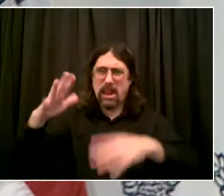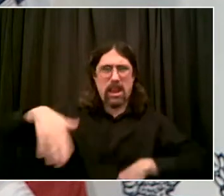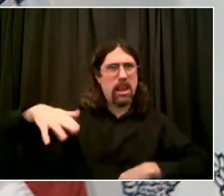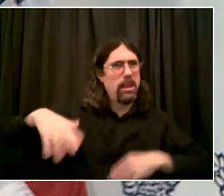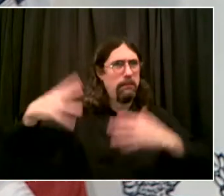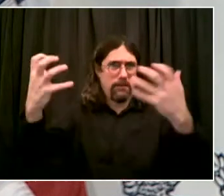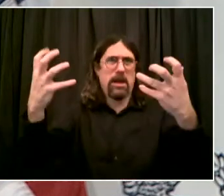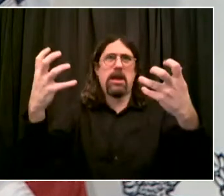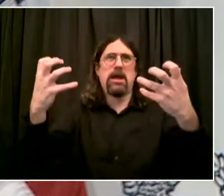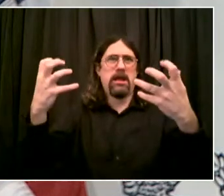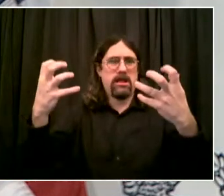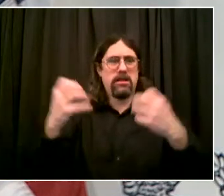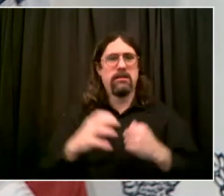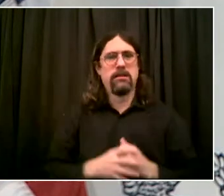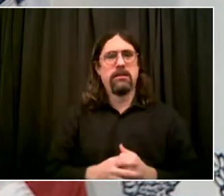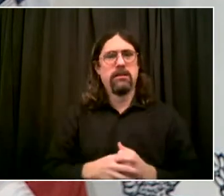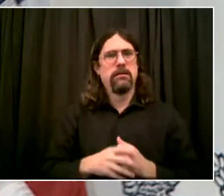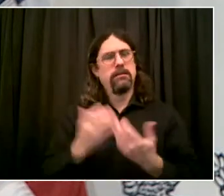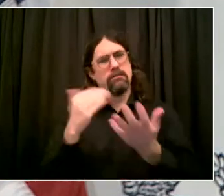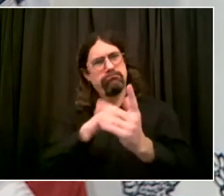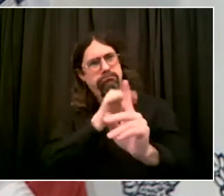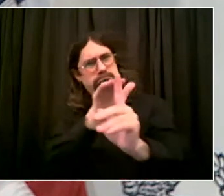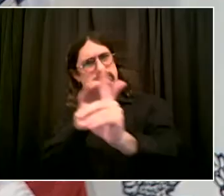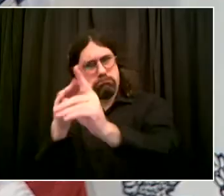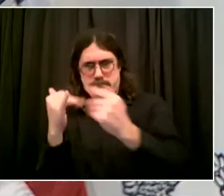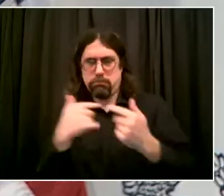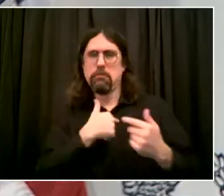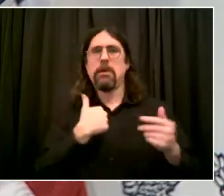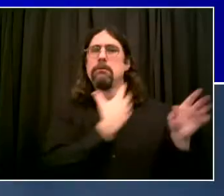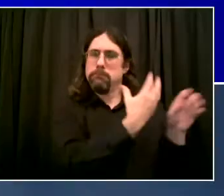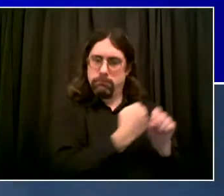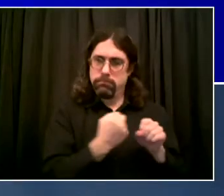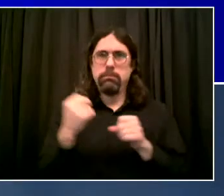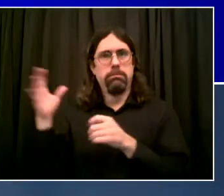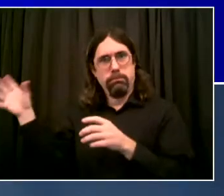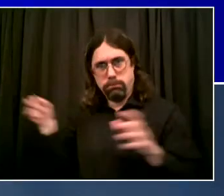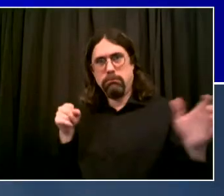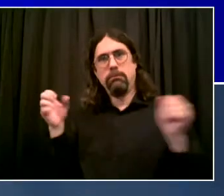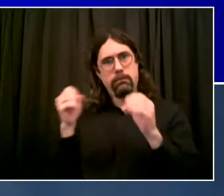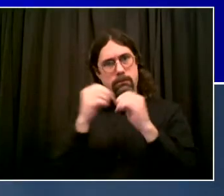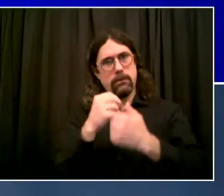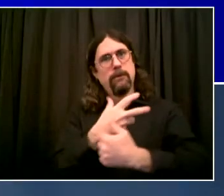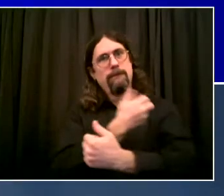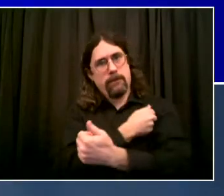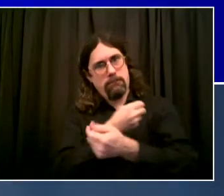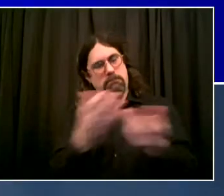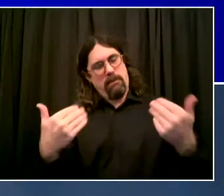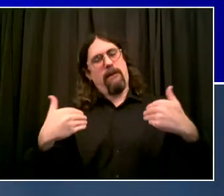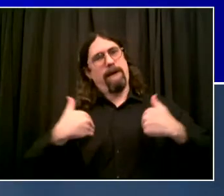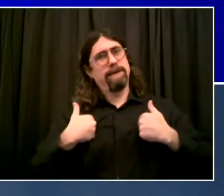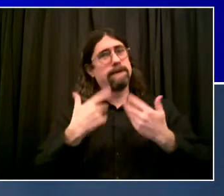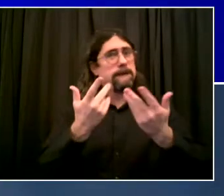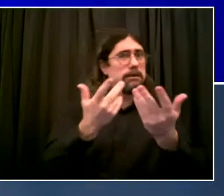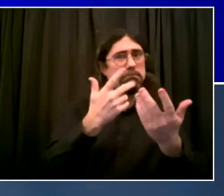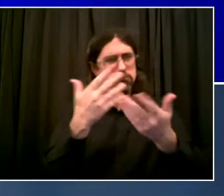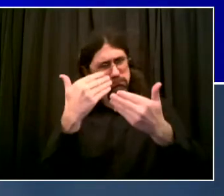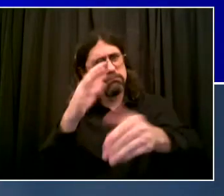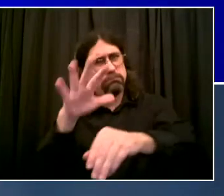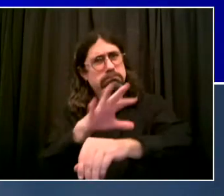BUT OUR JOB IS TO MAKE THE VACCINE AVAILABLE AND ENCOURAGE AND INFORM PEELOPE E AND MAKE SURE THATATHA TT T W RKK IS S NEDO, PREDICT WILL EARLY IN THE PLACES THAT VHAE E BORNRNE THE